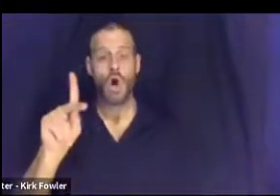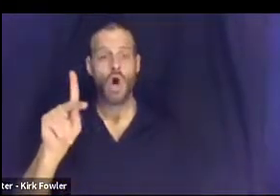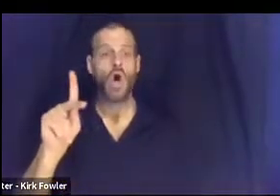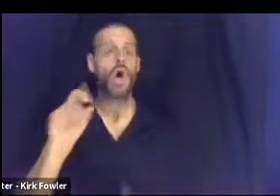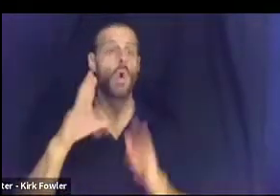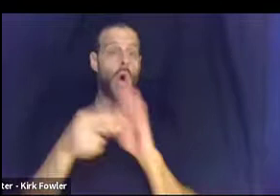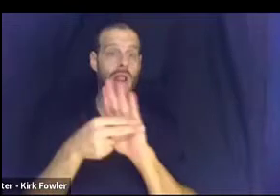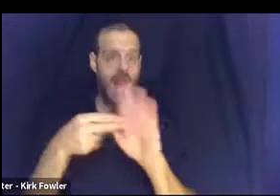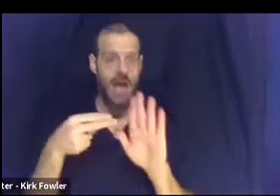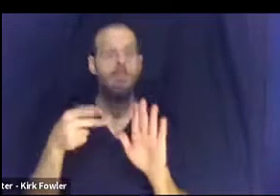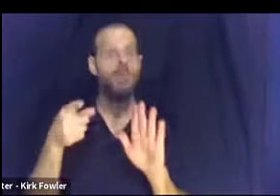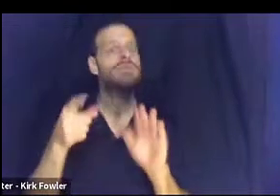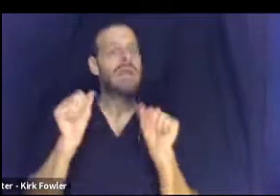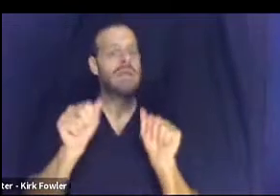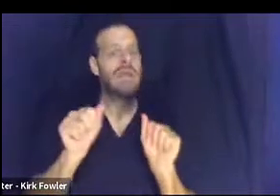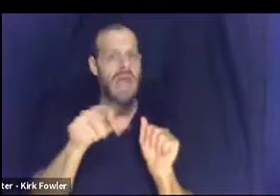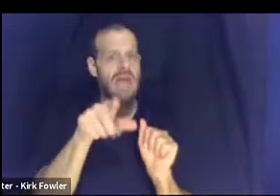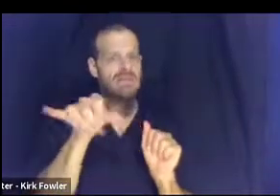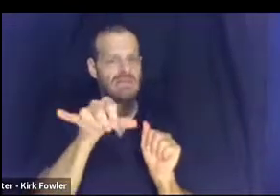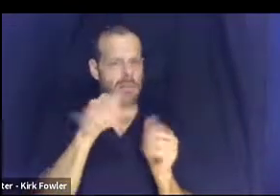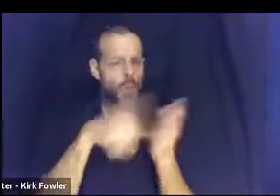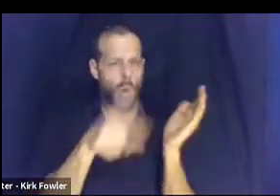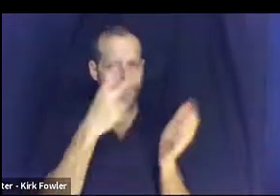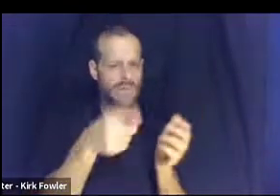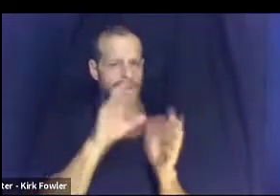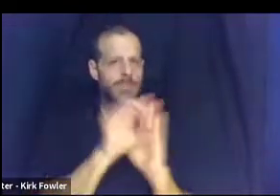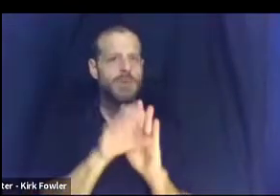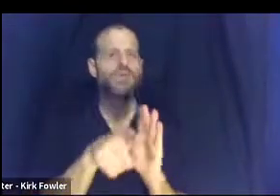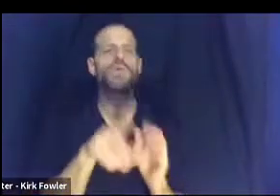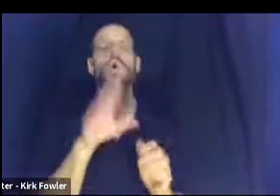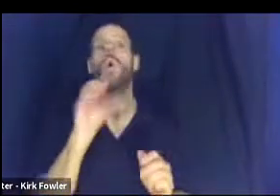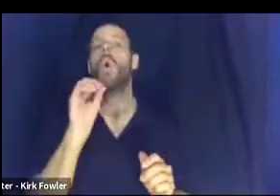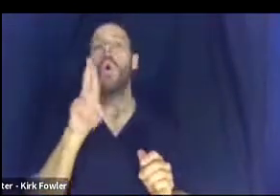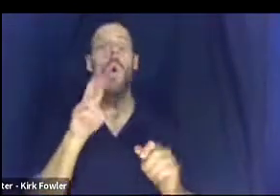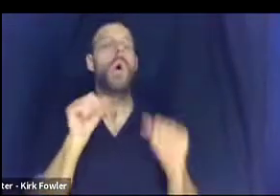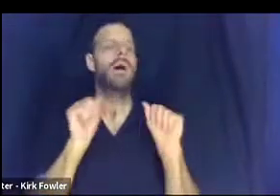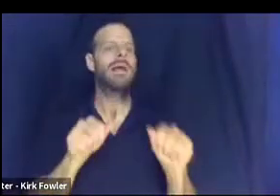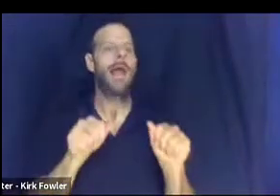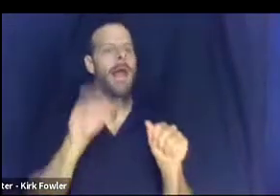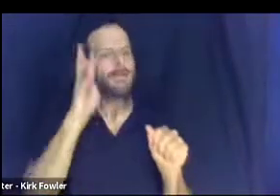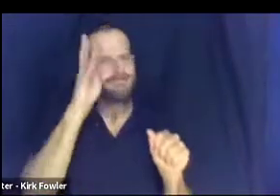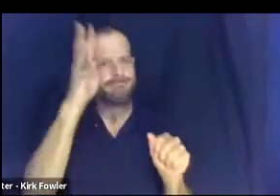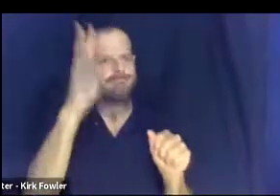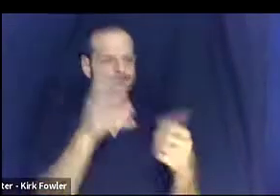or they can be individualized ones, like every student's locker,